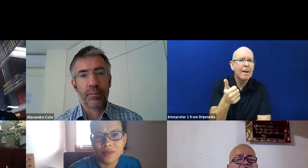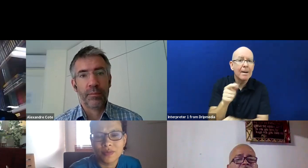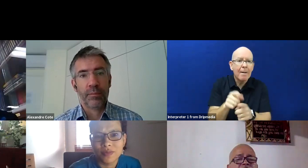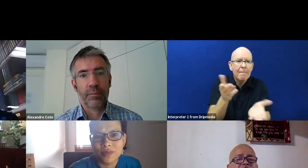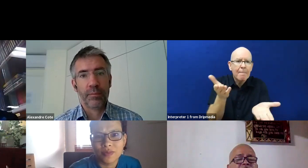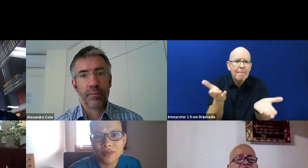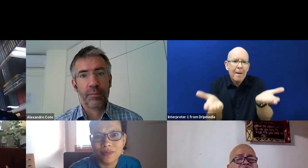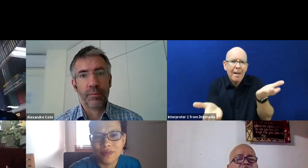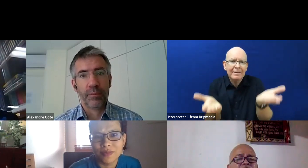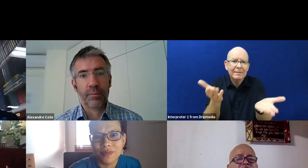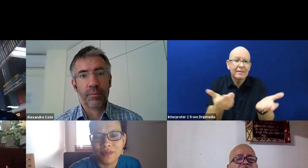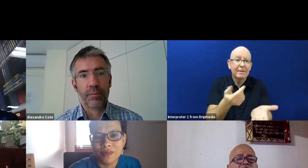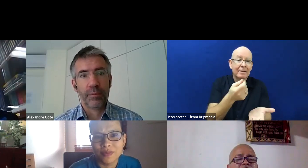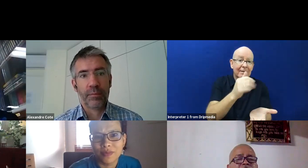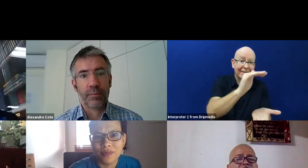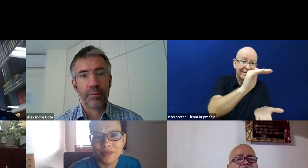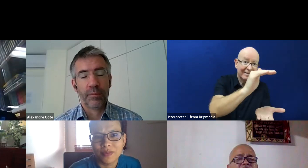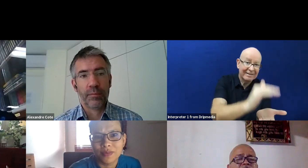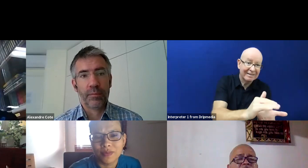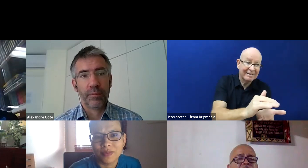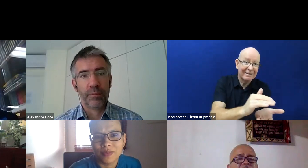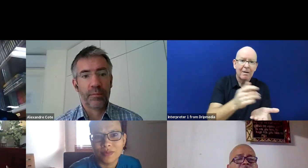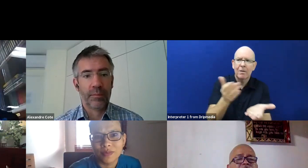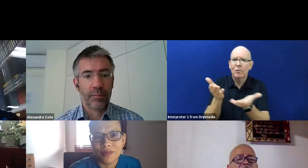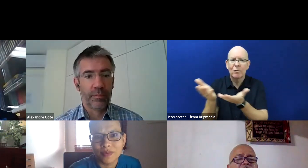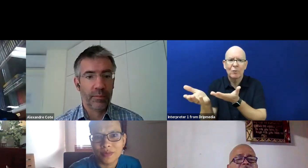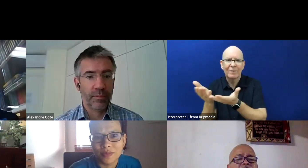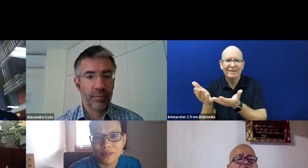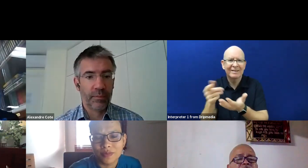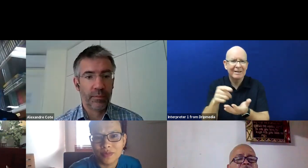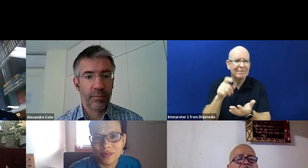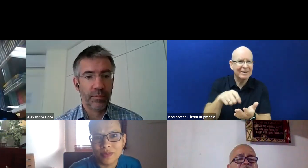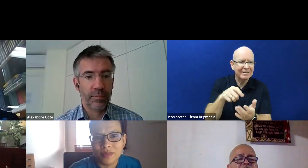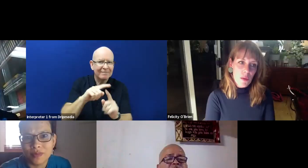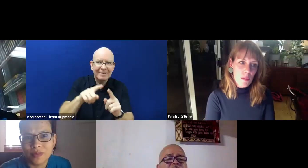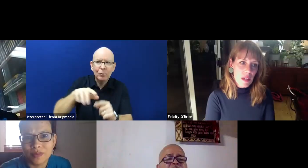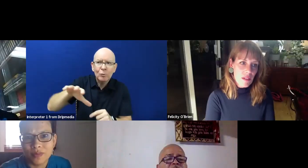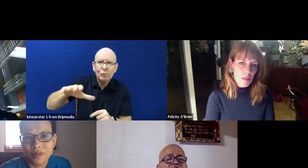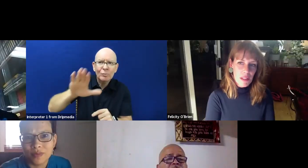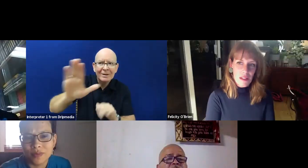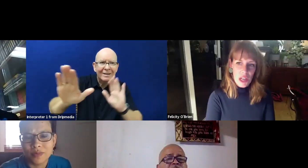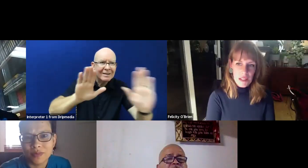I also invite you all to answer the post-webinar survey, the link will be available in the chat